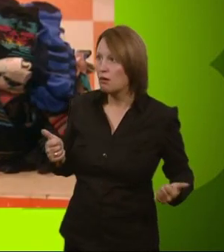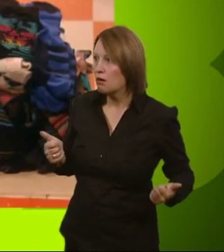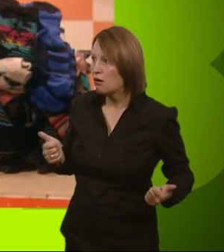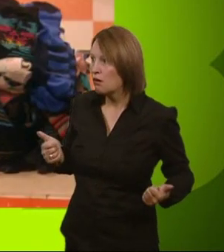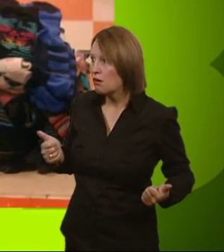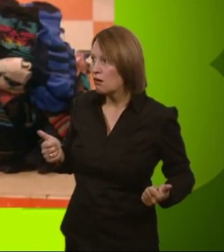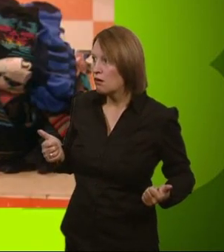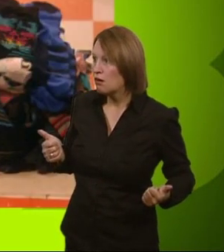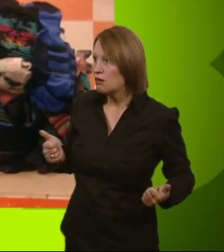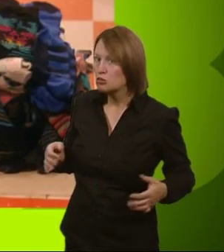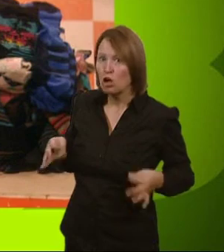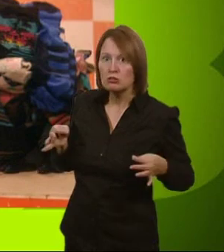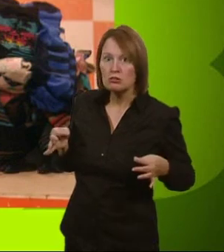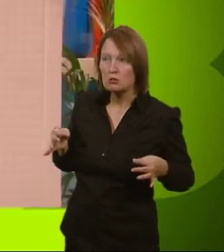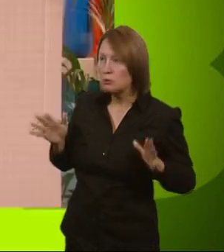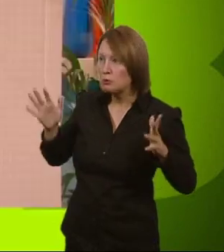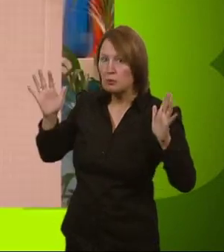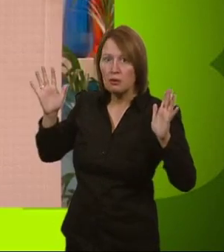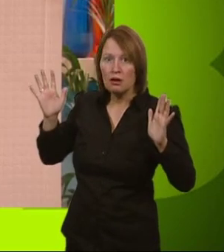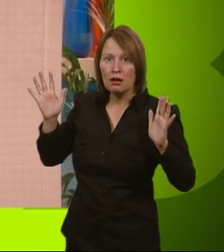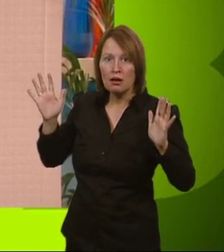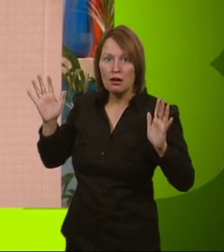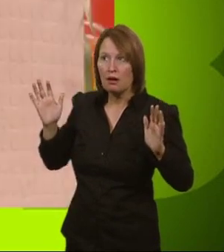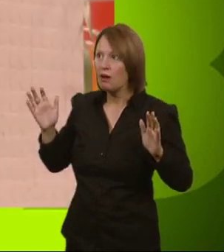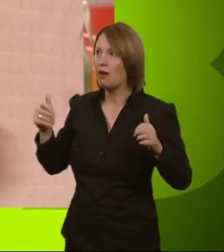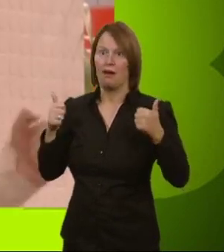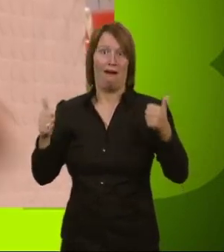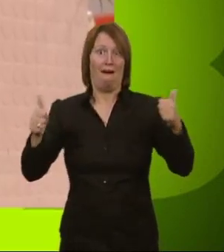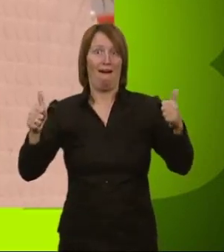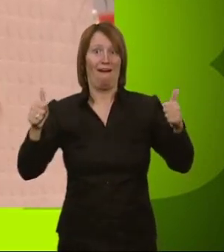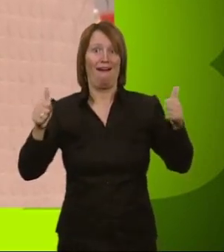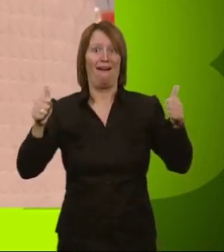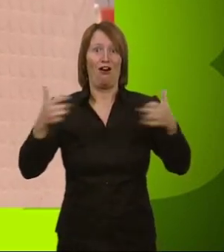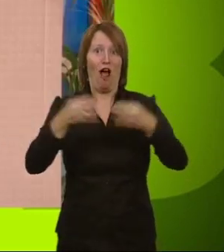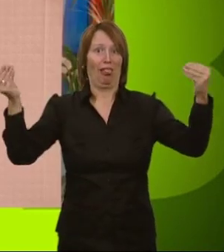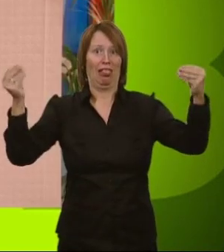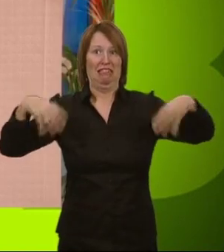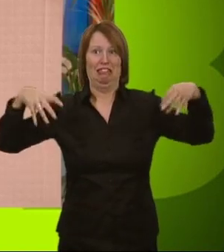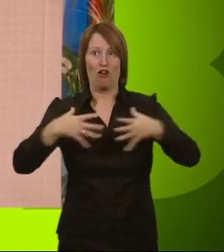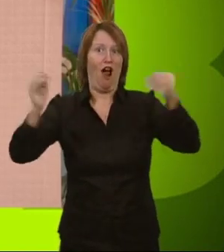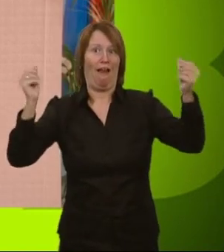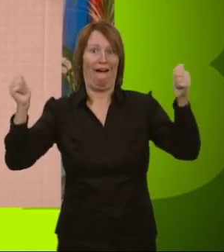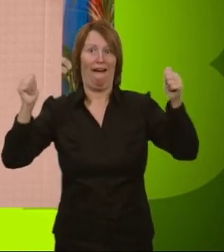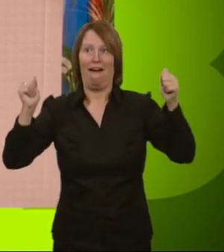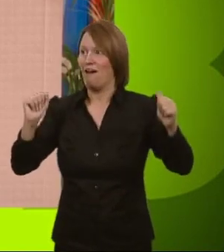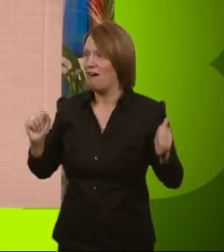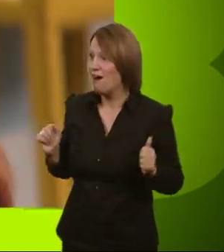SS sparkly yes we did it Ray for